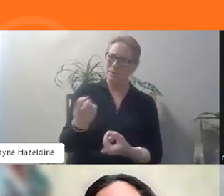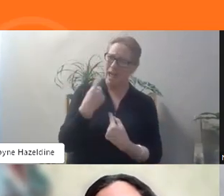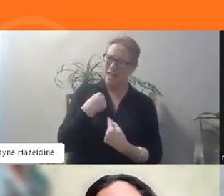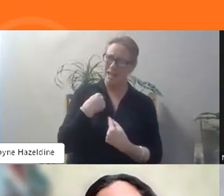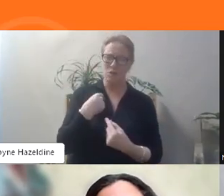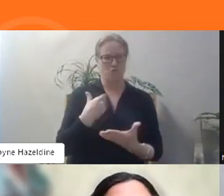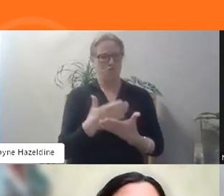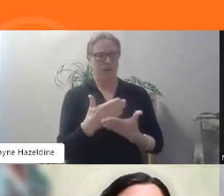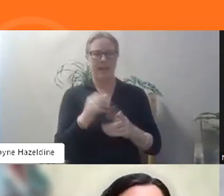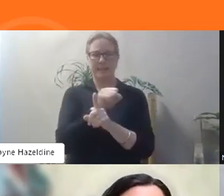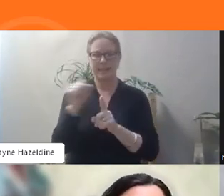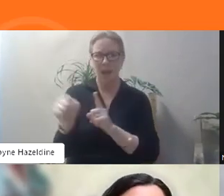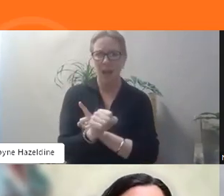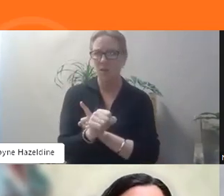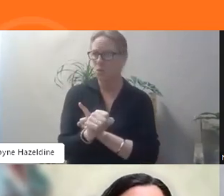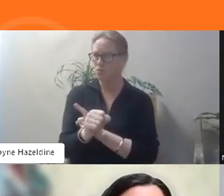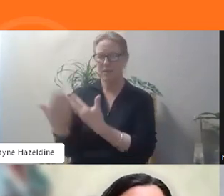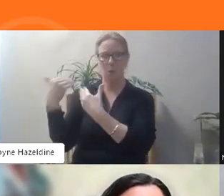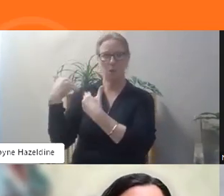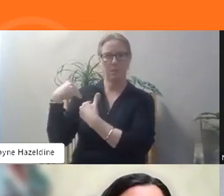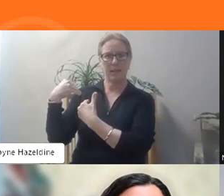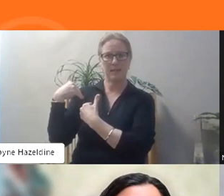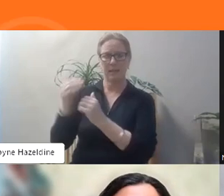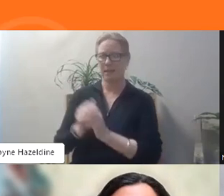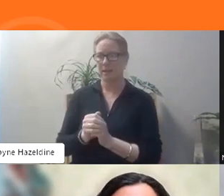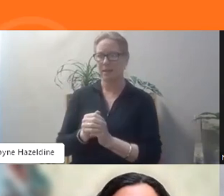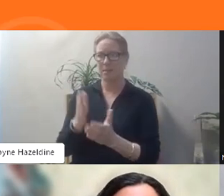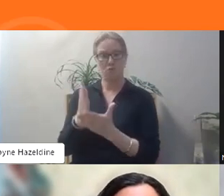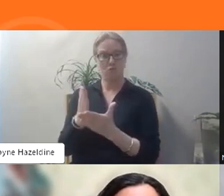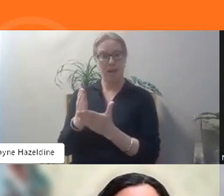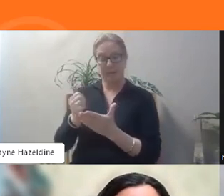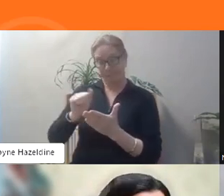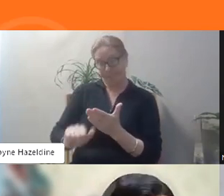are saying is, it is a societal responsibility, but we in schools